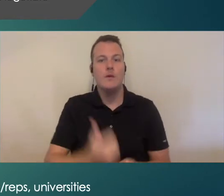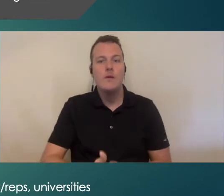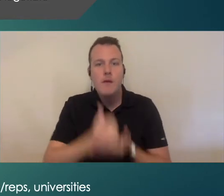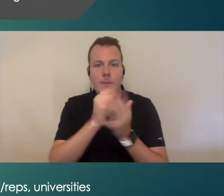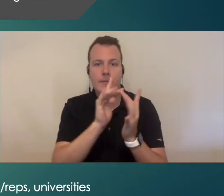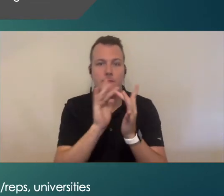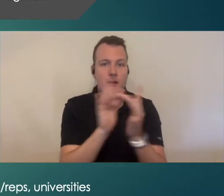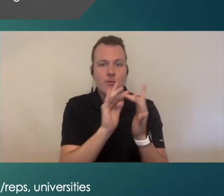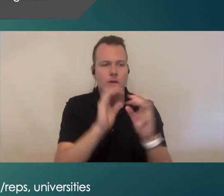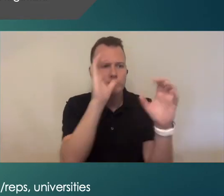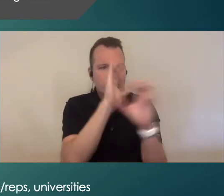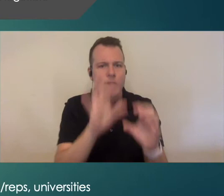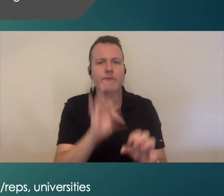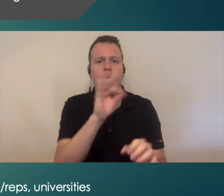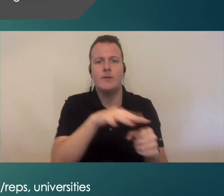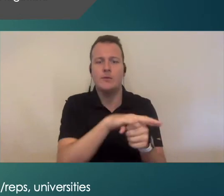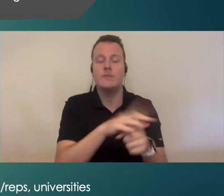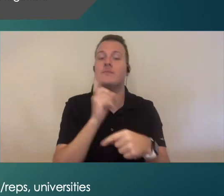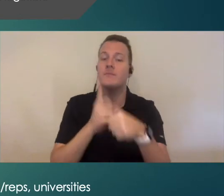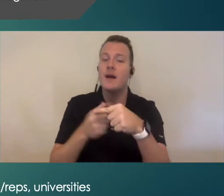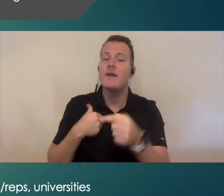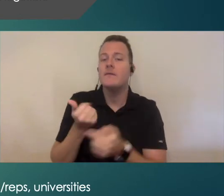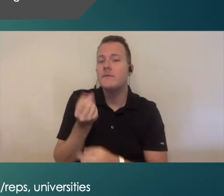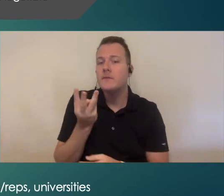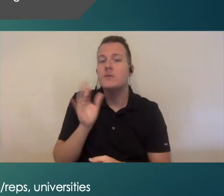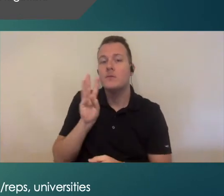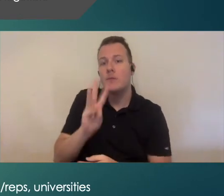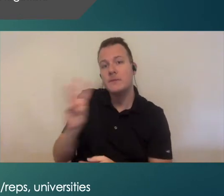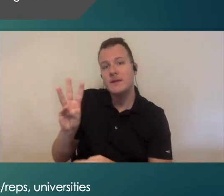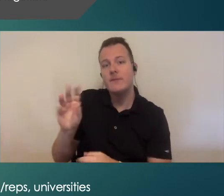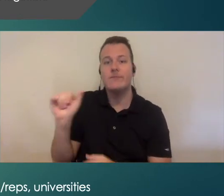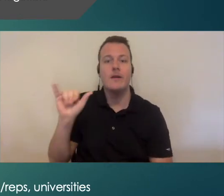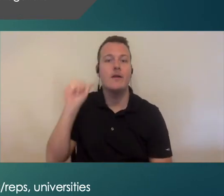finding locations, and there are websites that are helpful, including those like